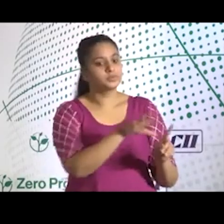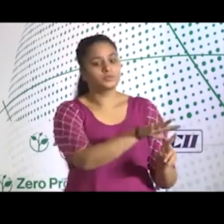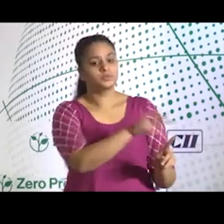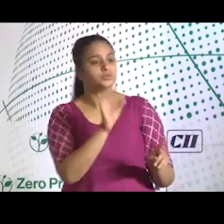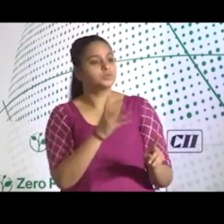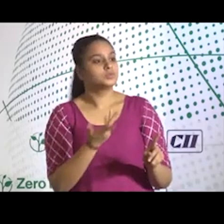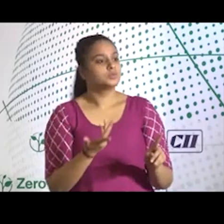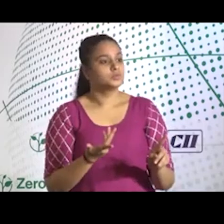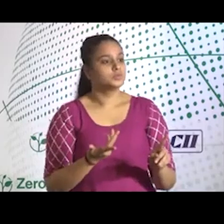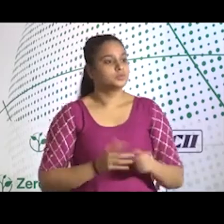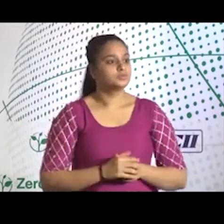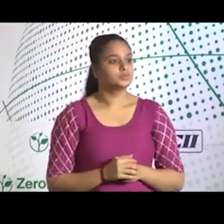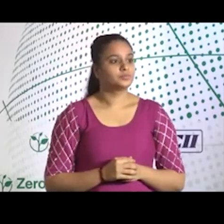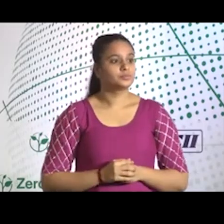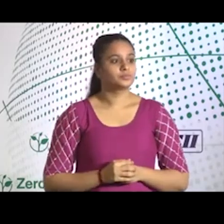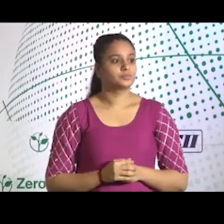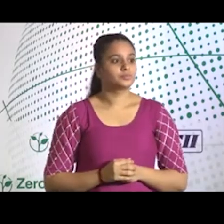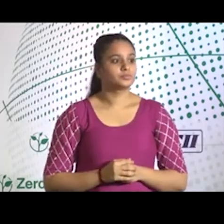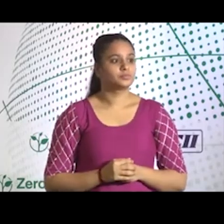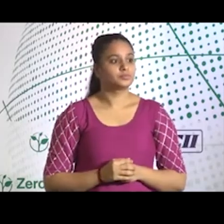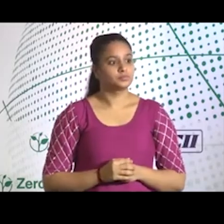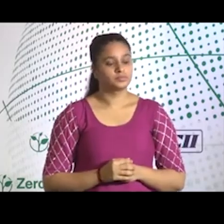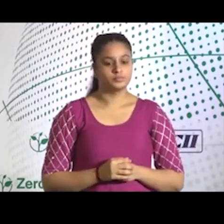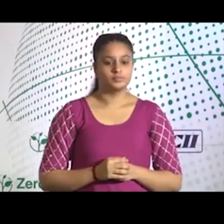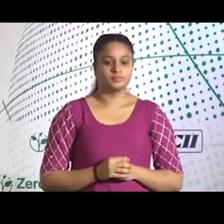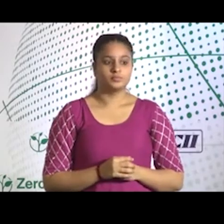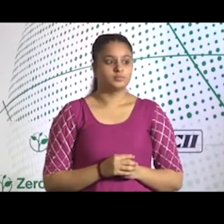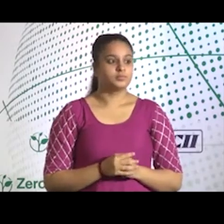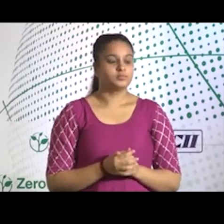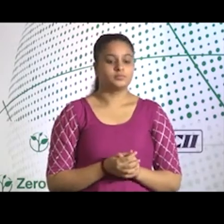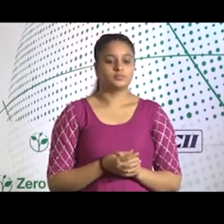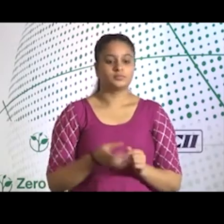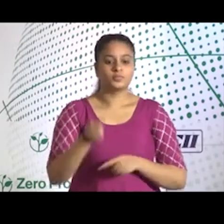And also calling us out when, you know, as people without disabilities were making,